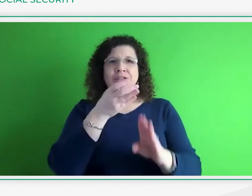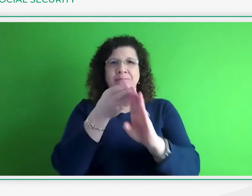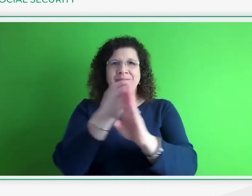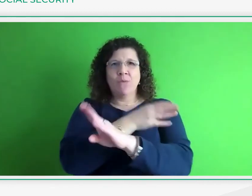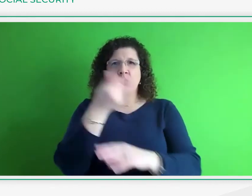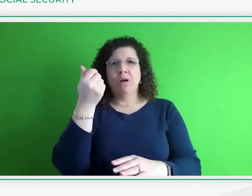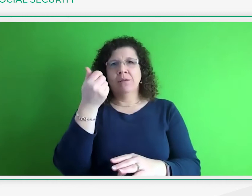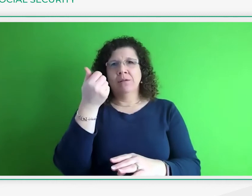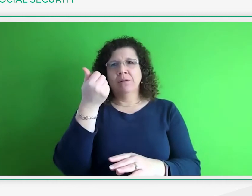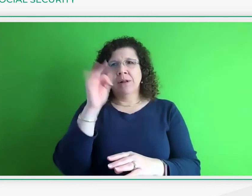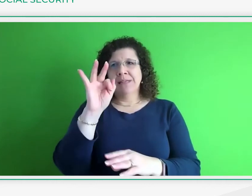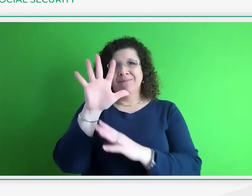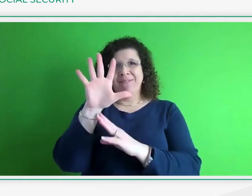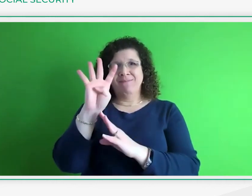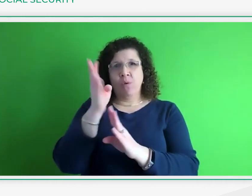reached that age.